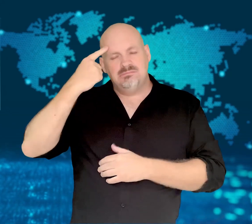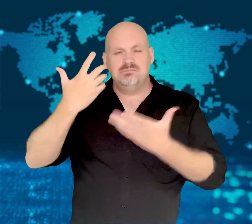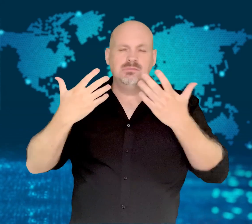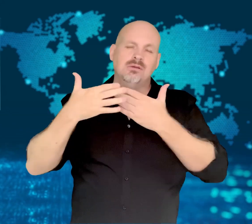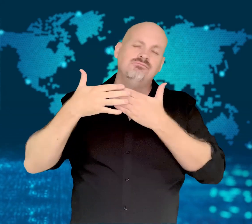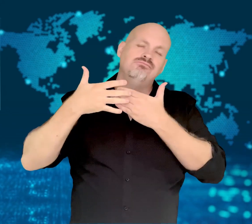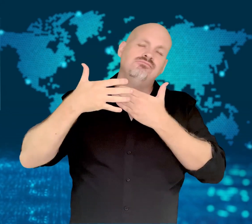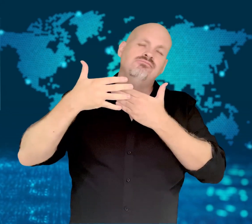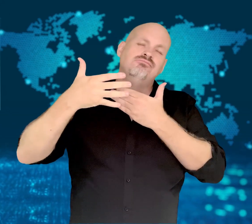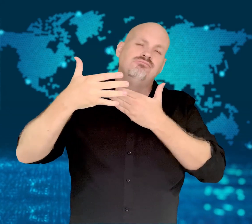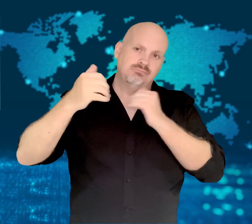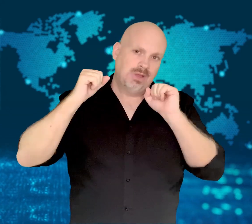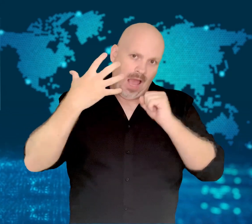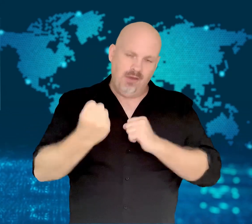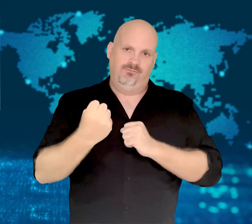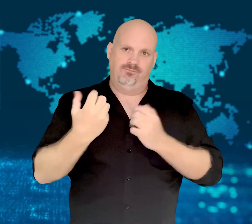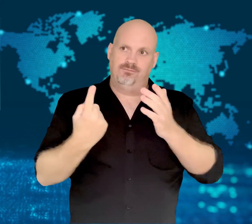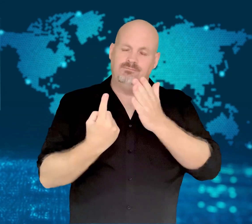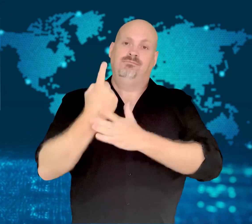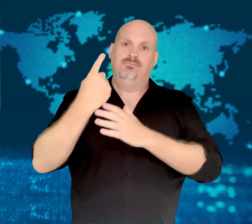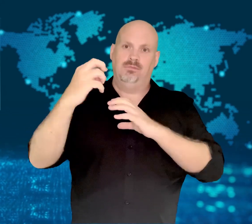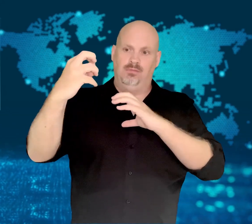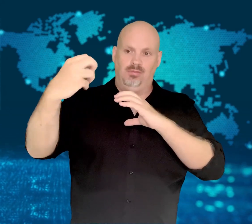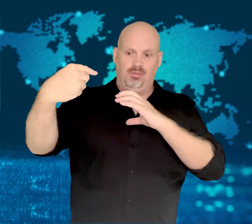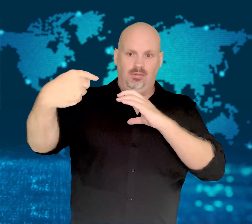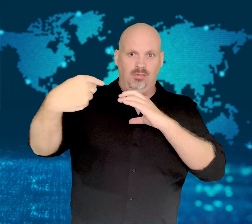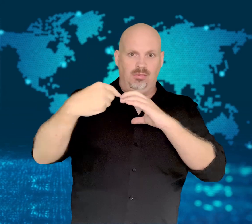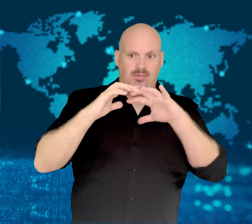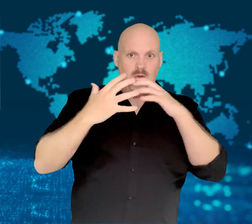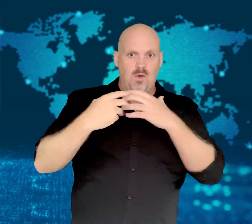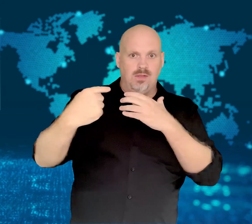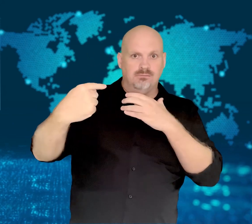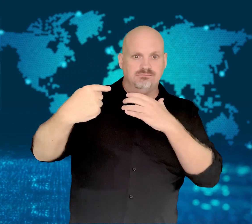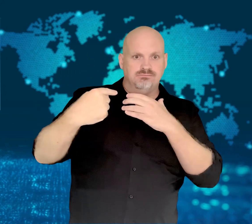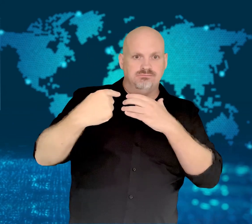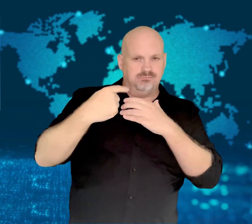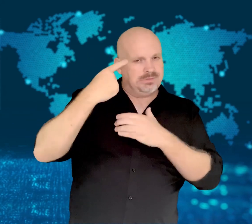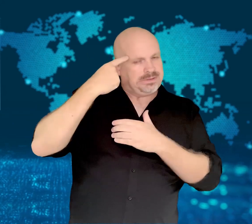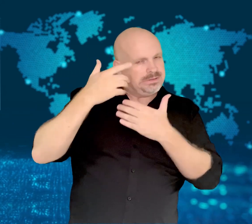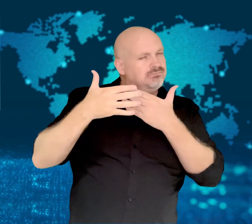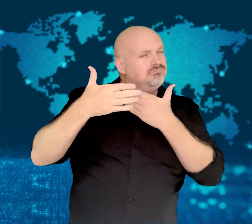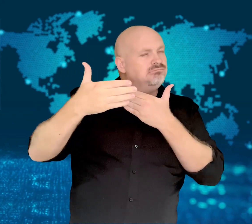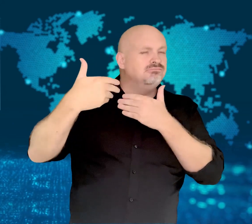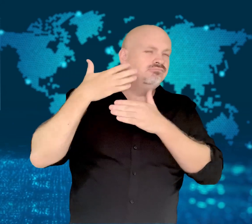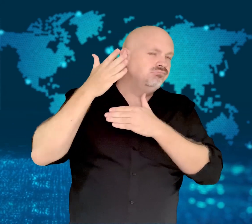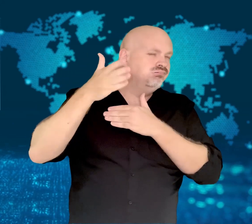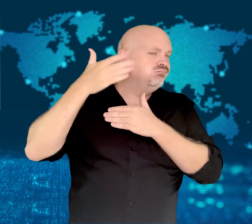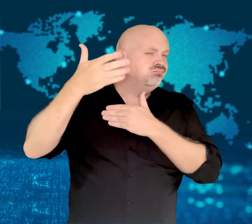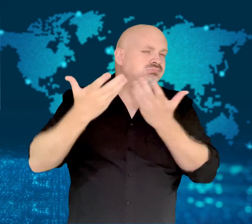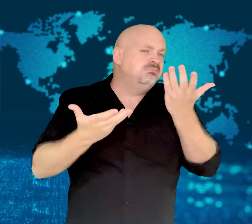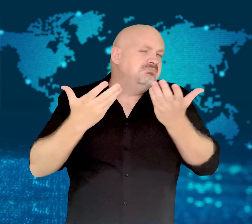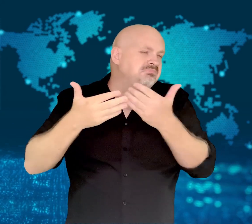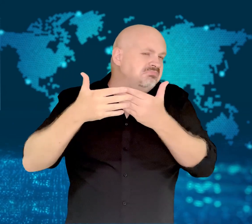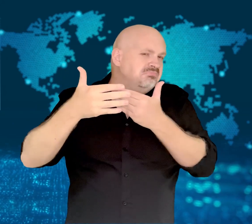While the Earth is not currently in danger, NASA believes there may come a time